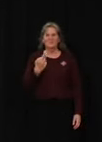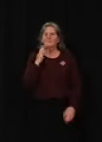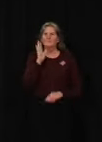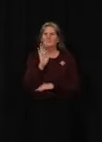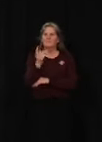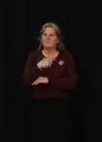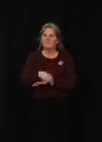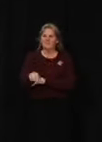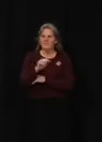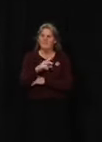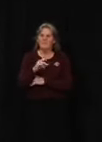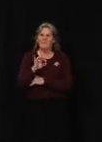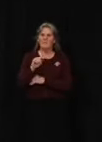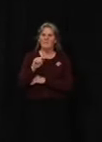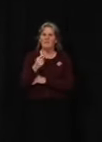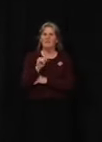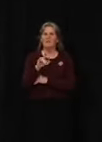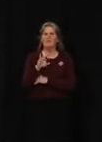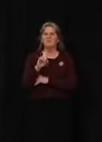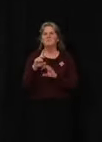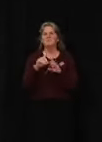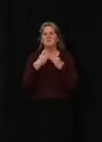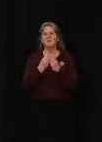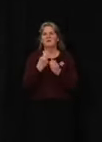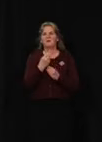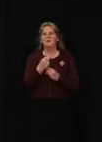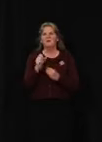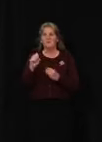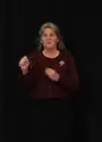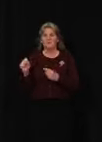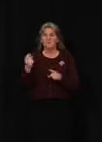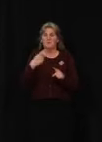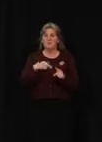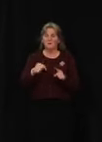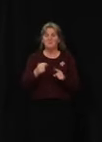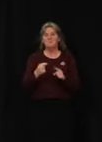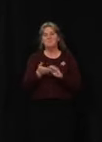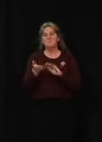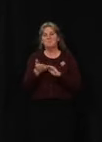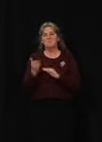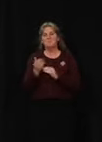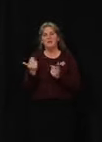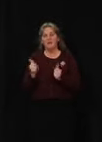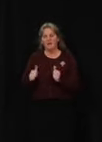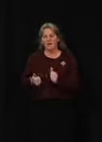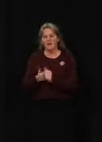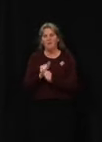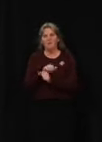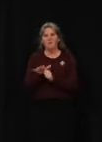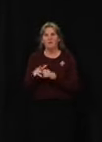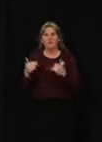Good afternoon. I'm Pat Living with the Department of Health and social services and your moderator for the COVID-19 update for Friday,